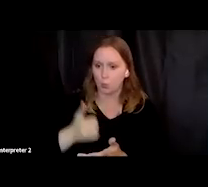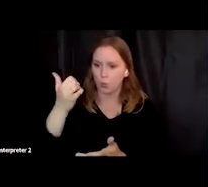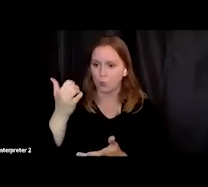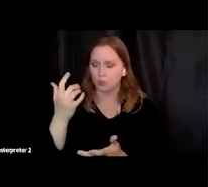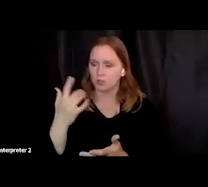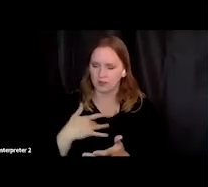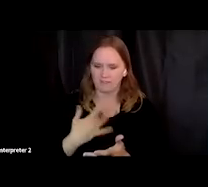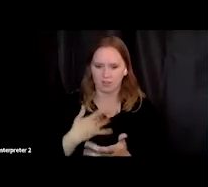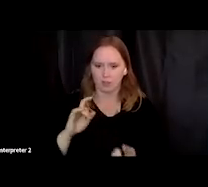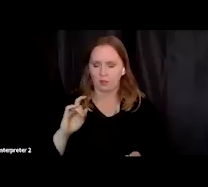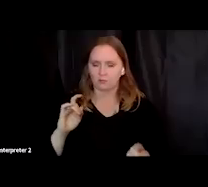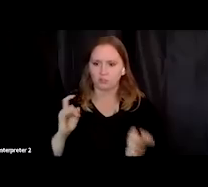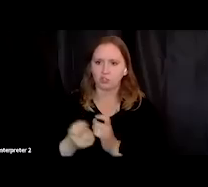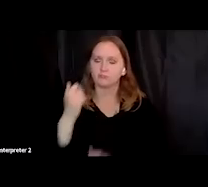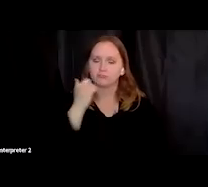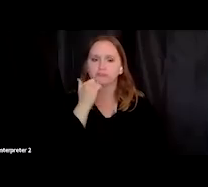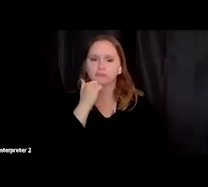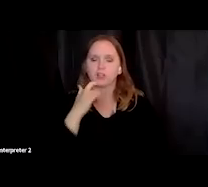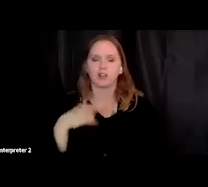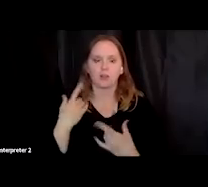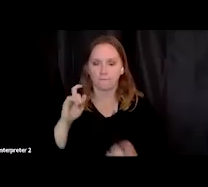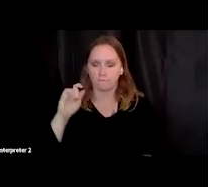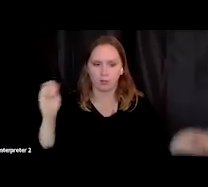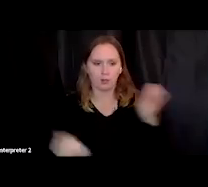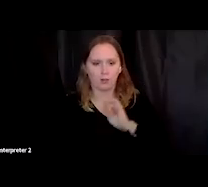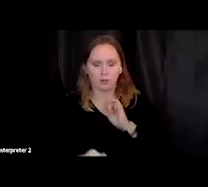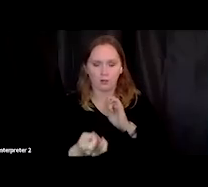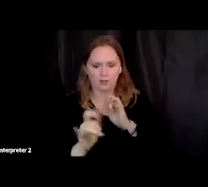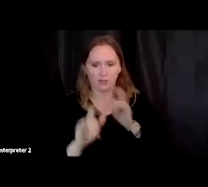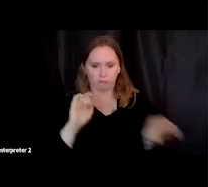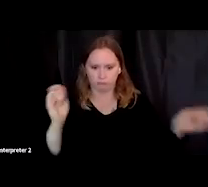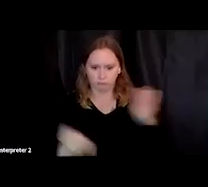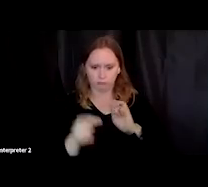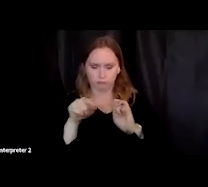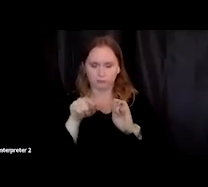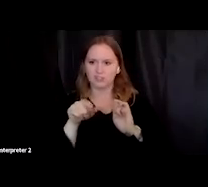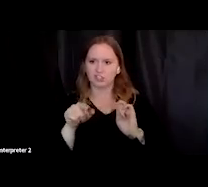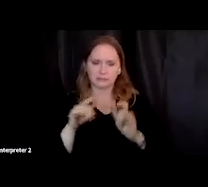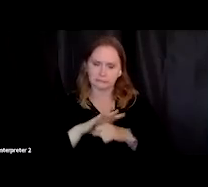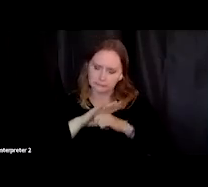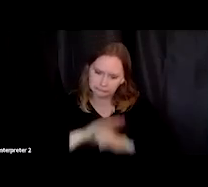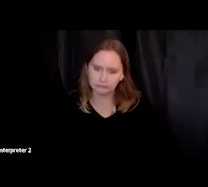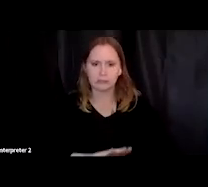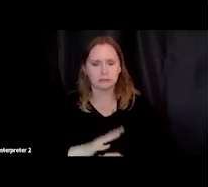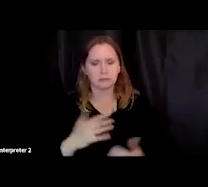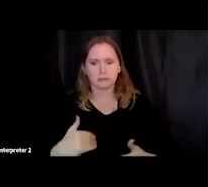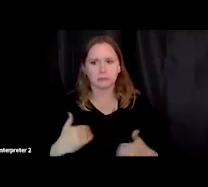our, you know, daily life. And so that change is a huge stressor, a huge adjustment. And so this goes to the next point.